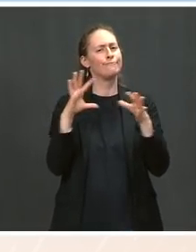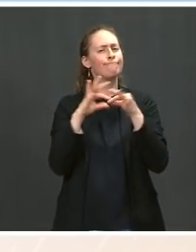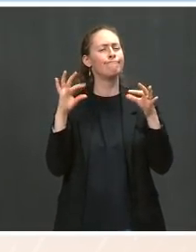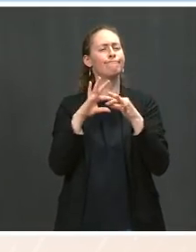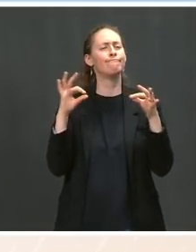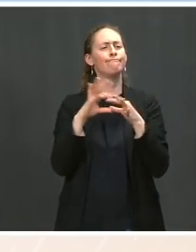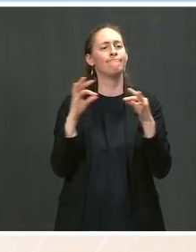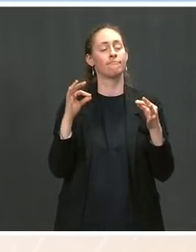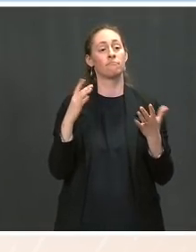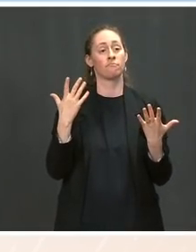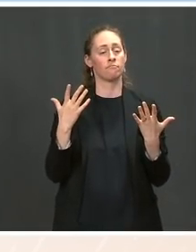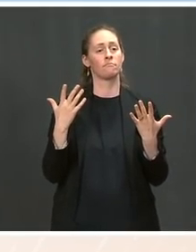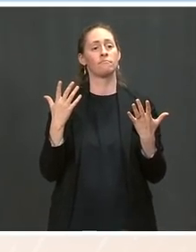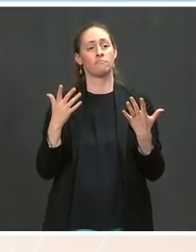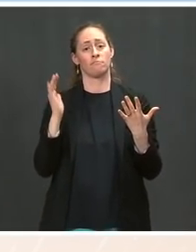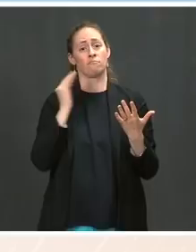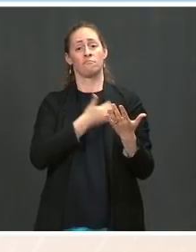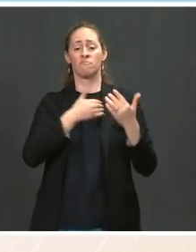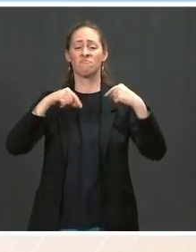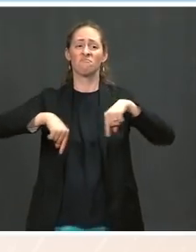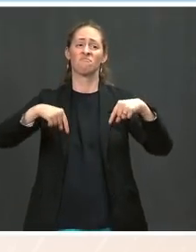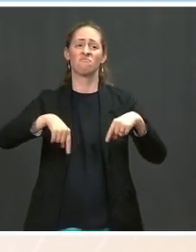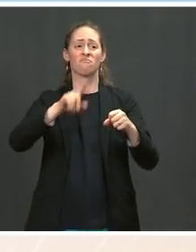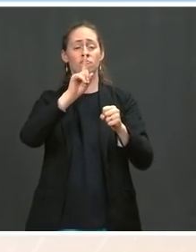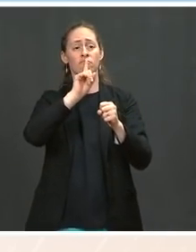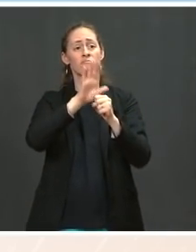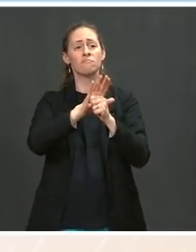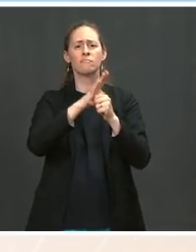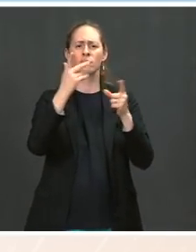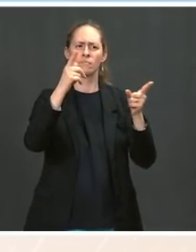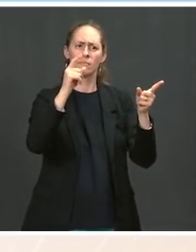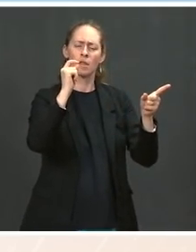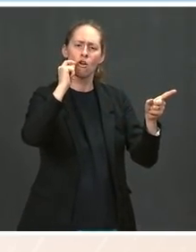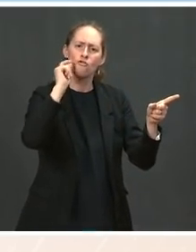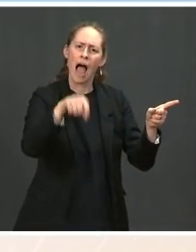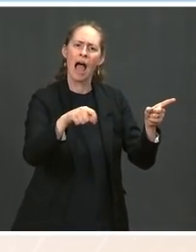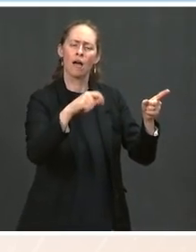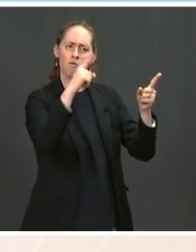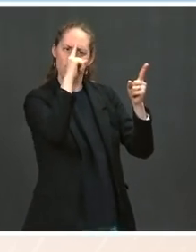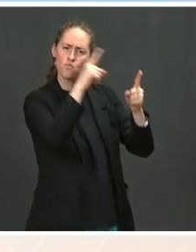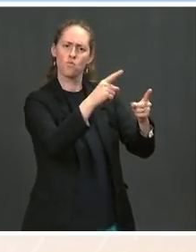to Ukraine's sovereignty and territorial integrity and concerns about what we see as aggressive behavior